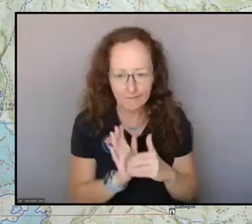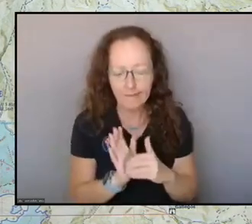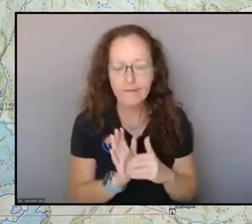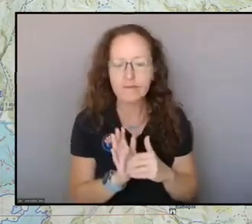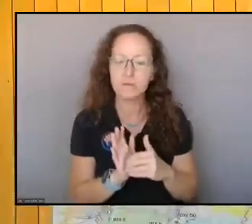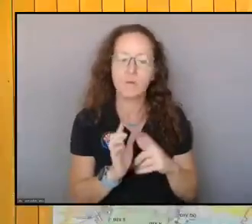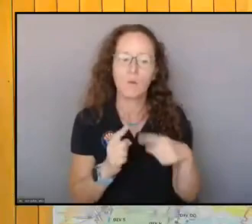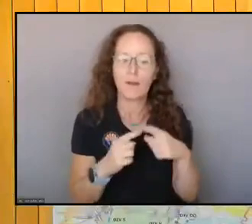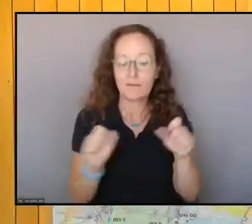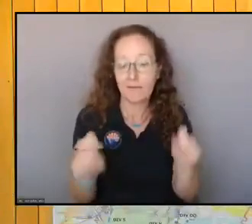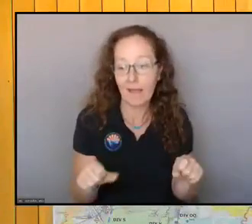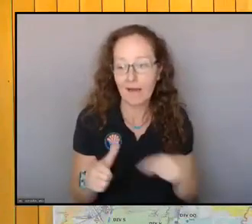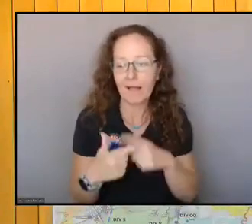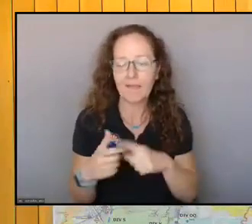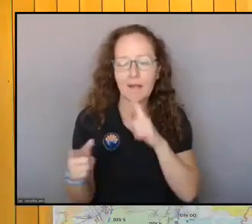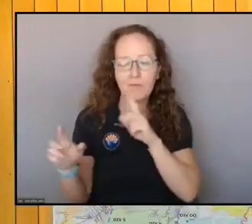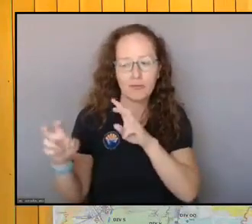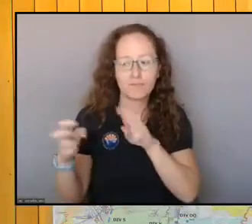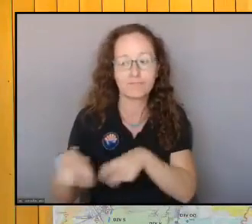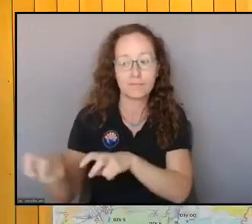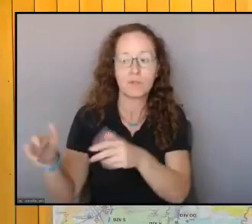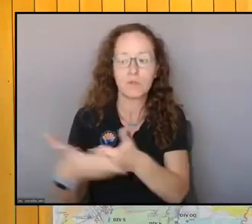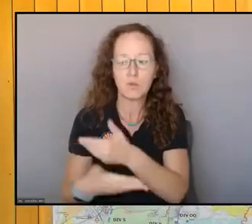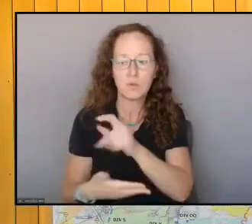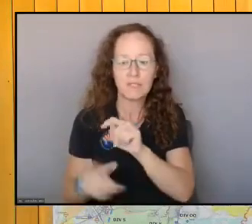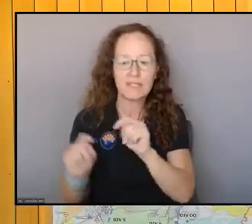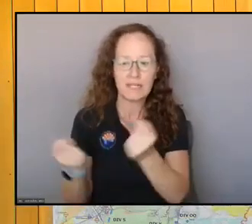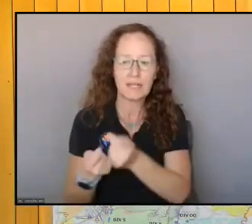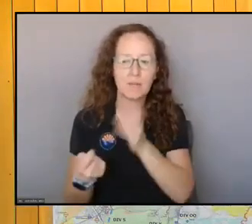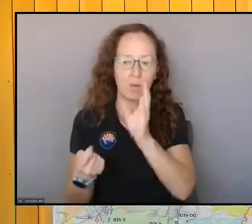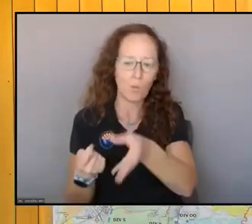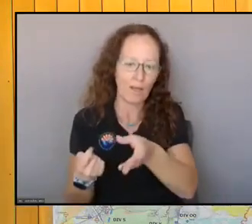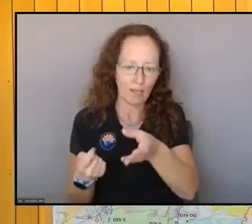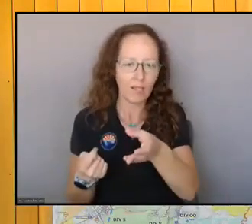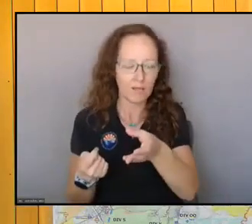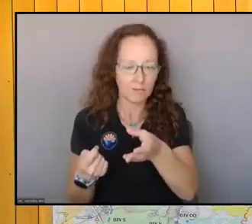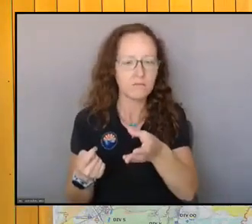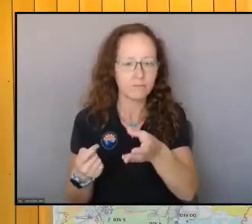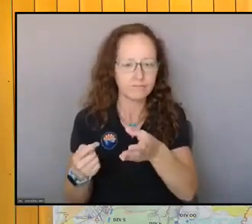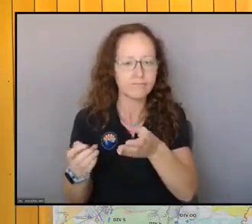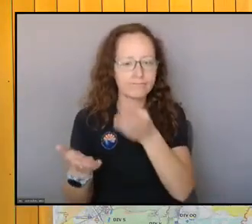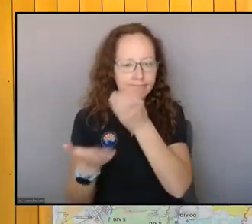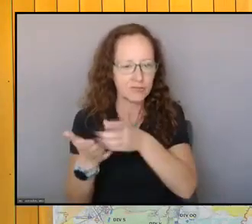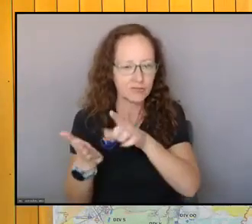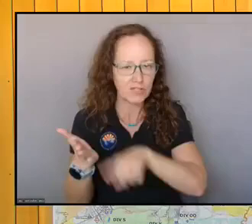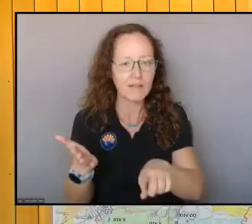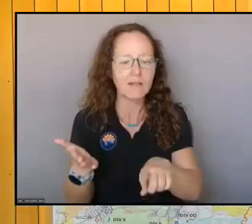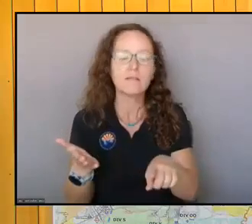VALIDATE THAT. THAT, I'D LIKE TO INTRODUCE TO YOU, KYLE CANNON. WE